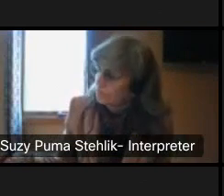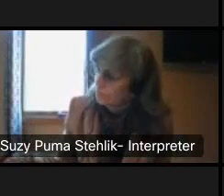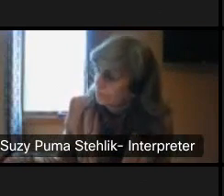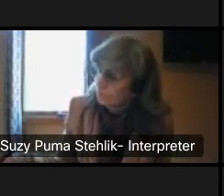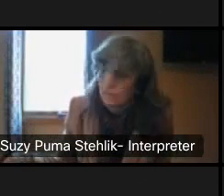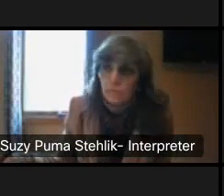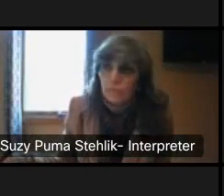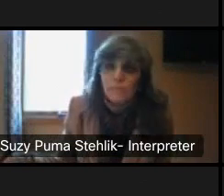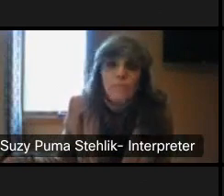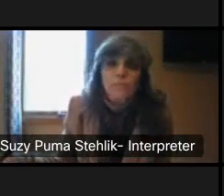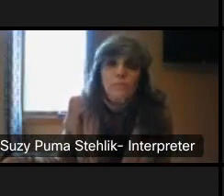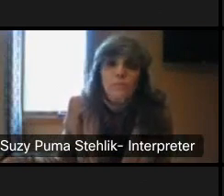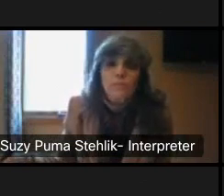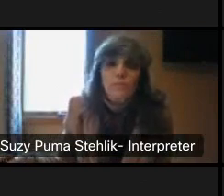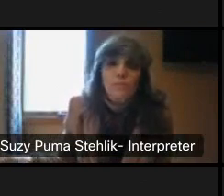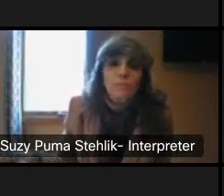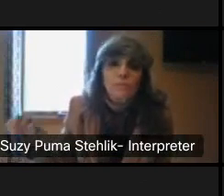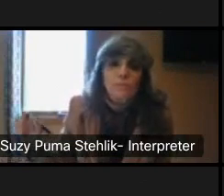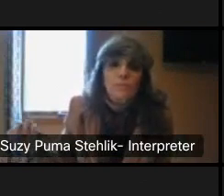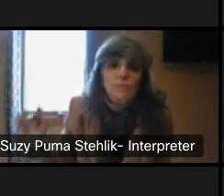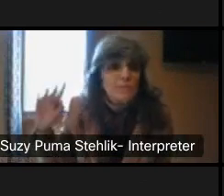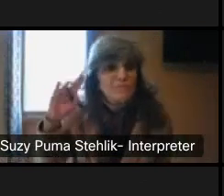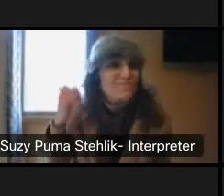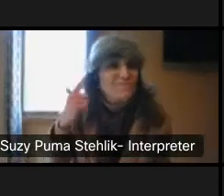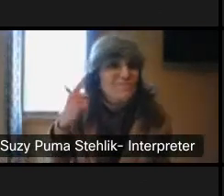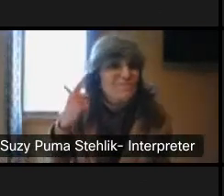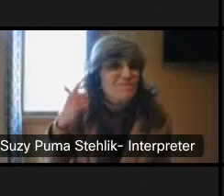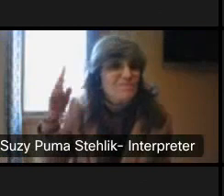Time now is 937.